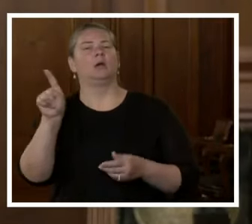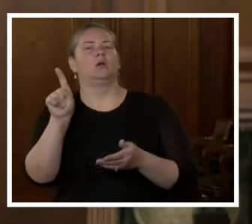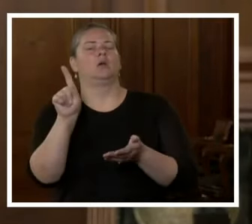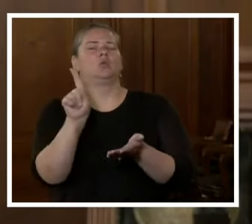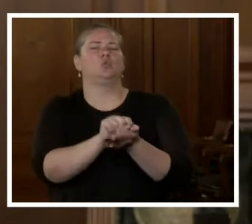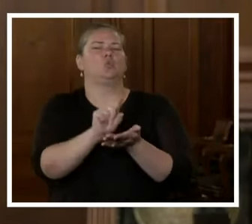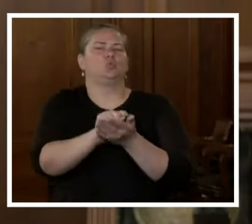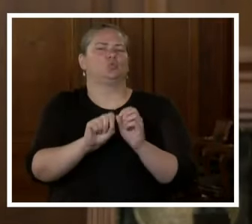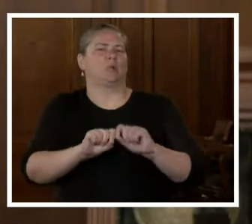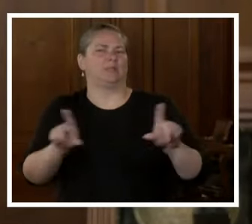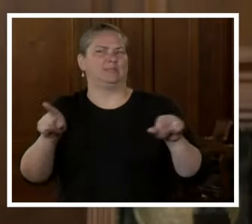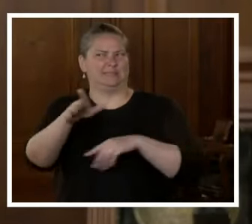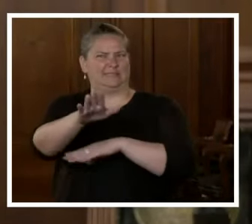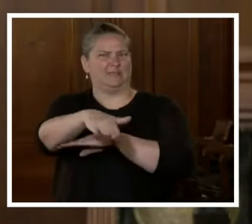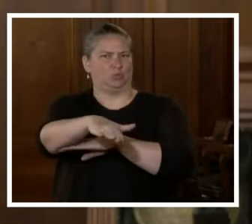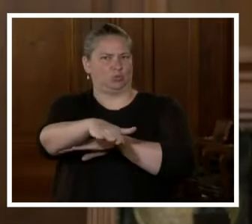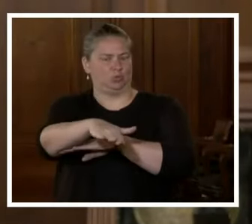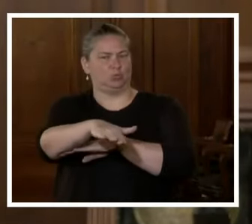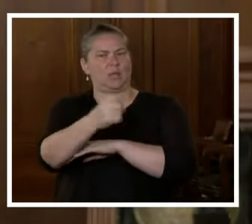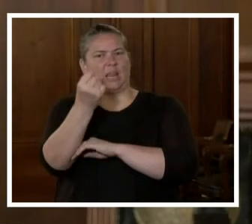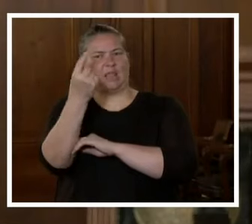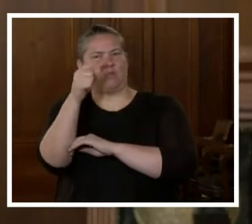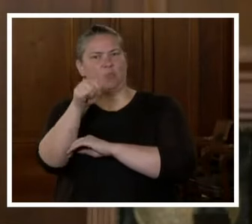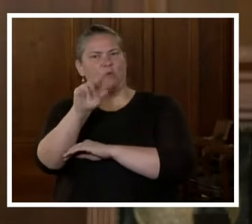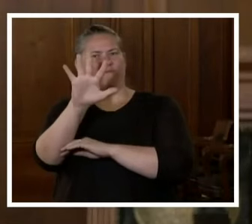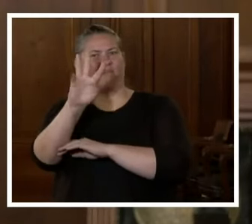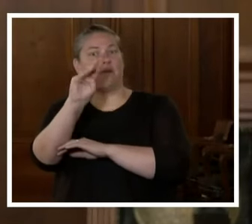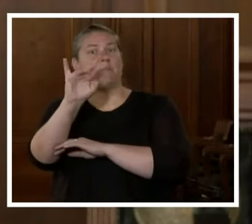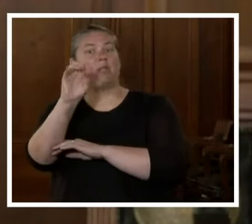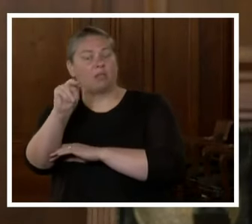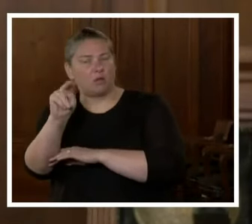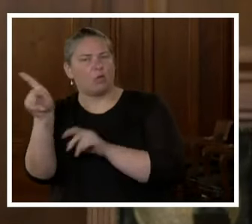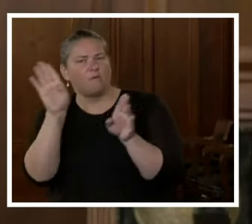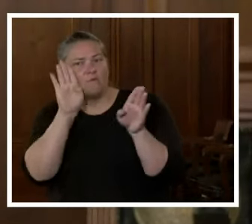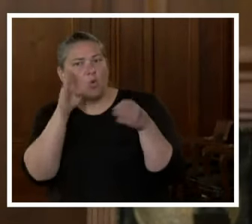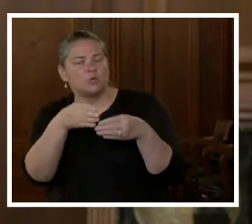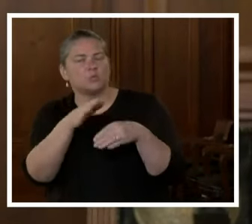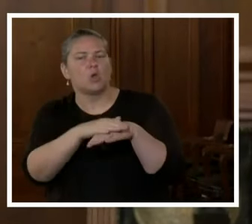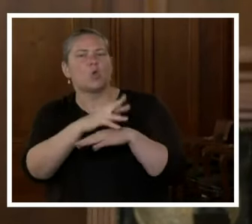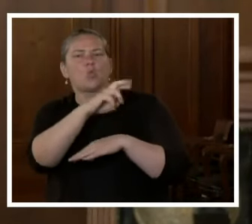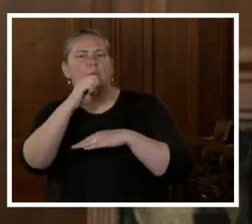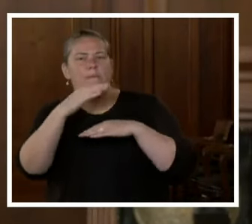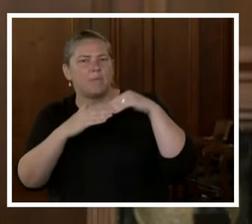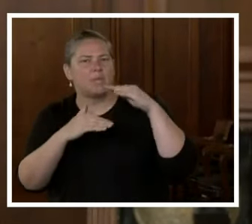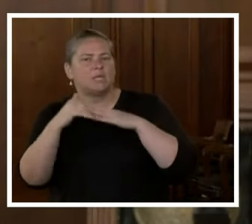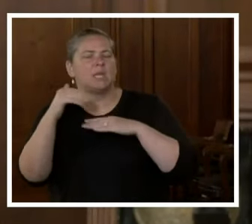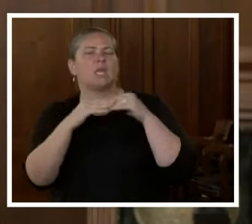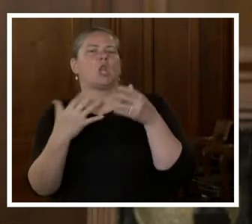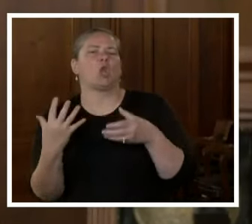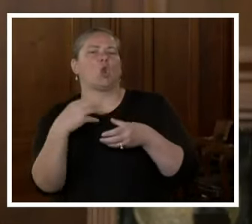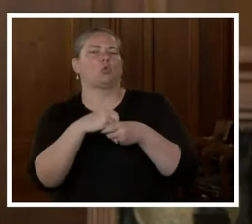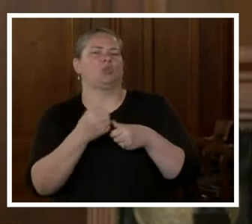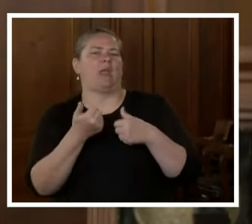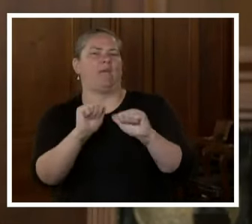THIS IS A HECK OF A COMMITMENT.